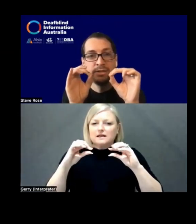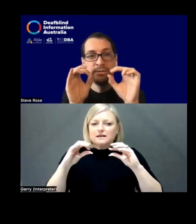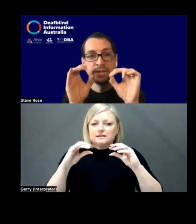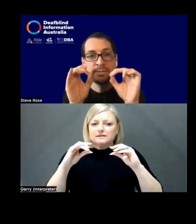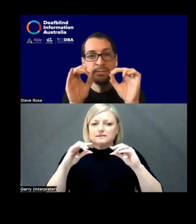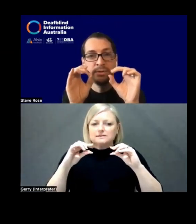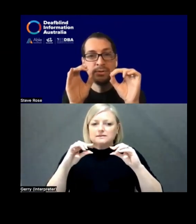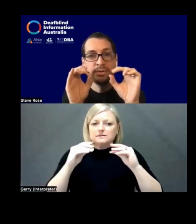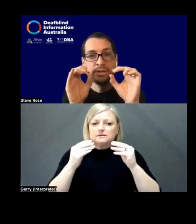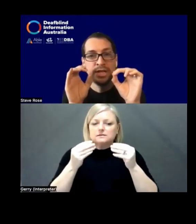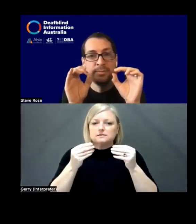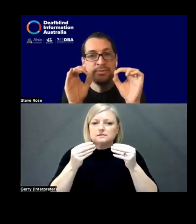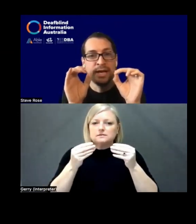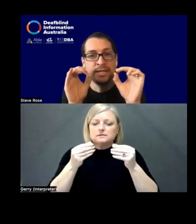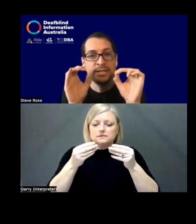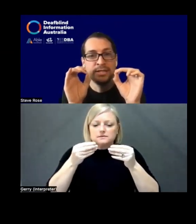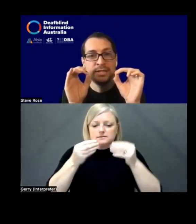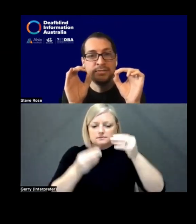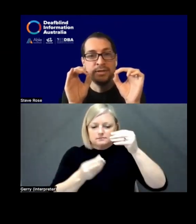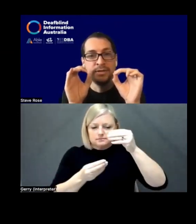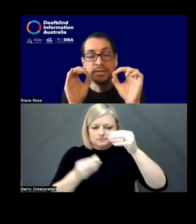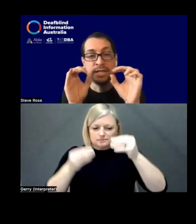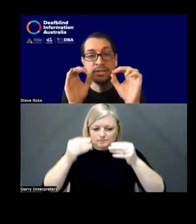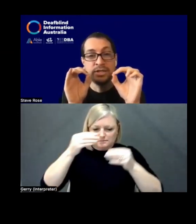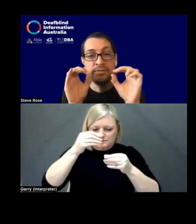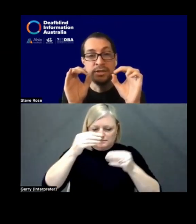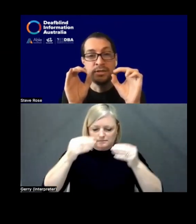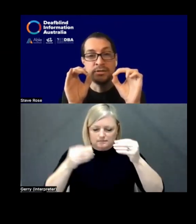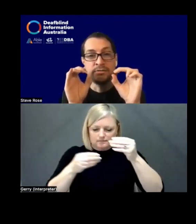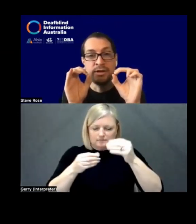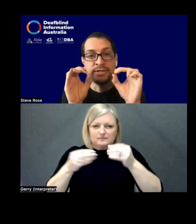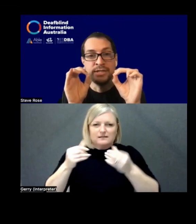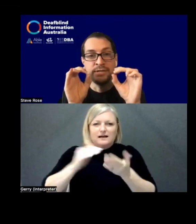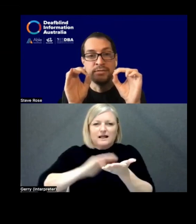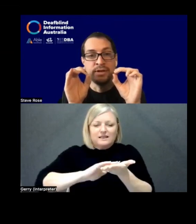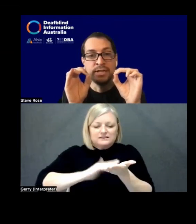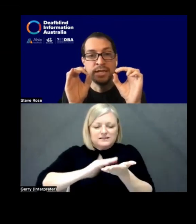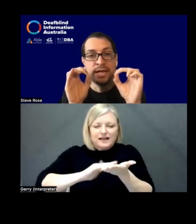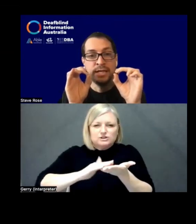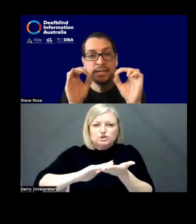to explore the shape of the texture and the crevices of the rice cake.